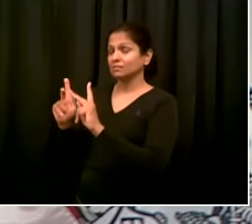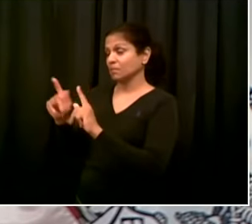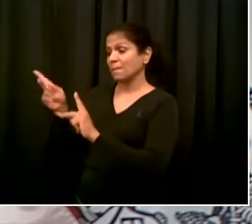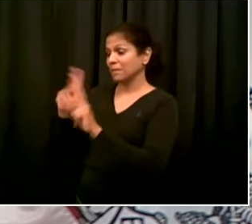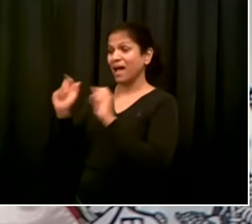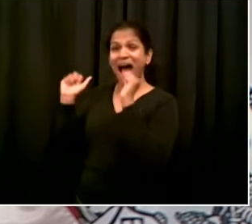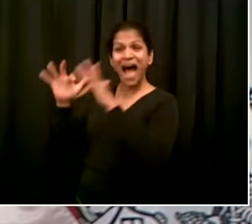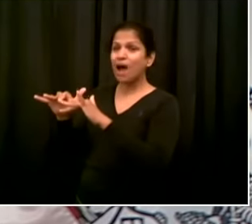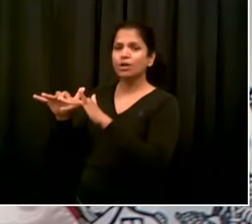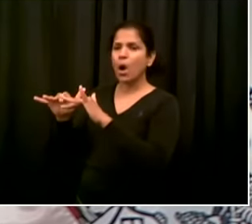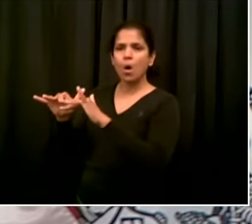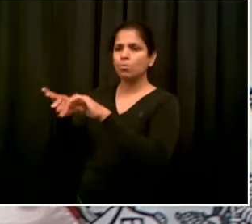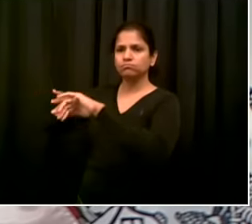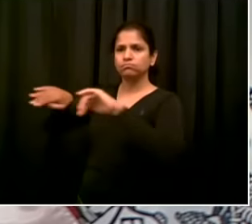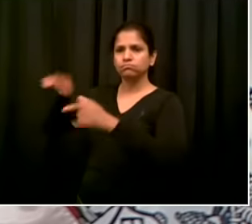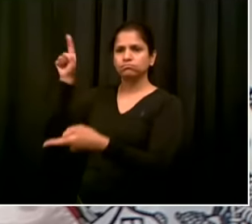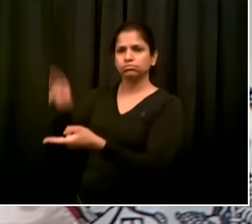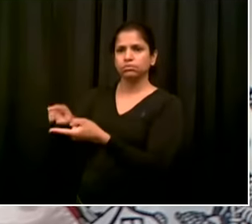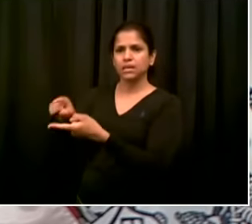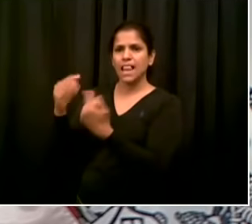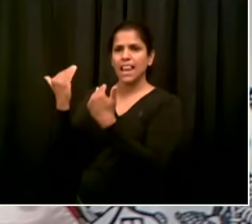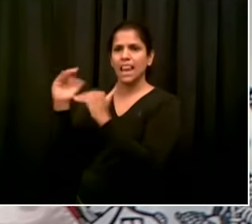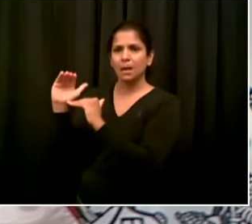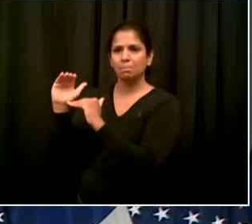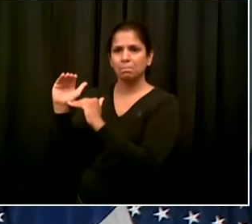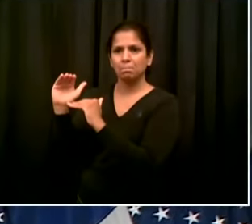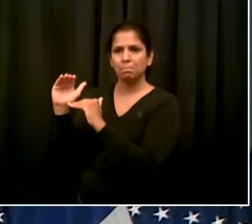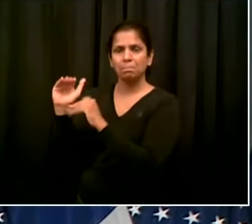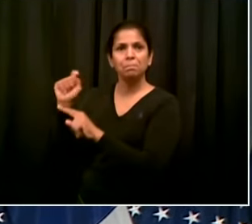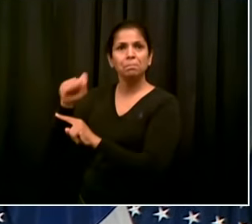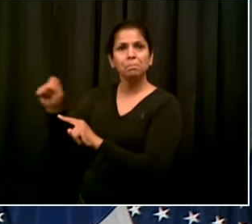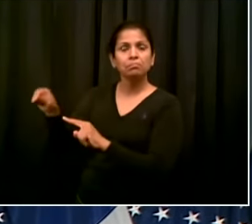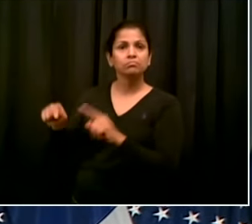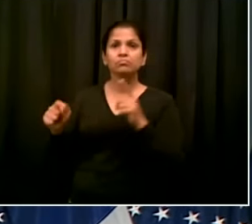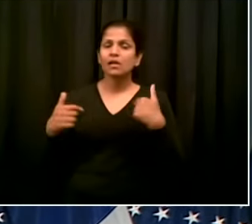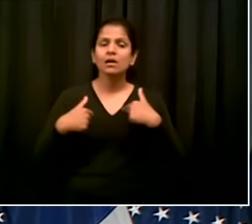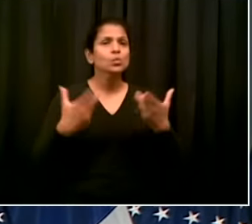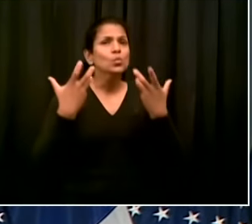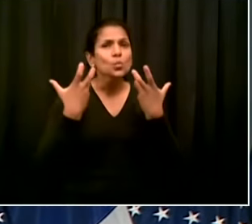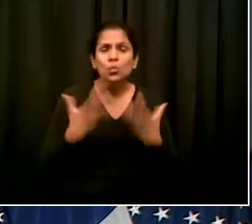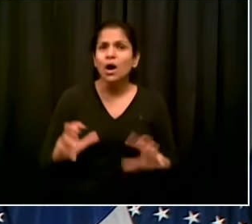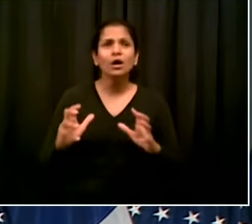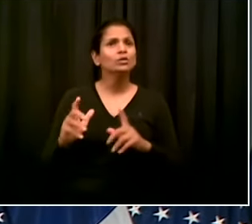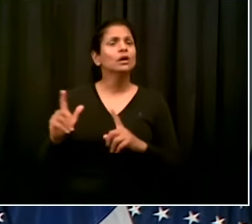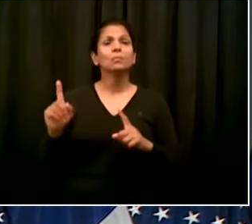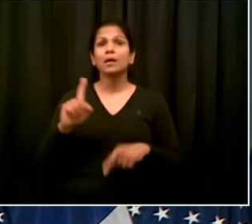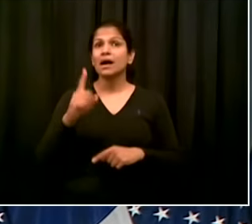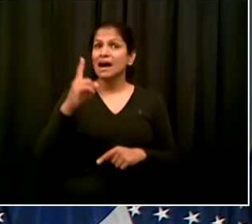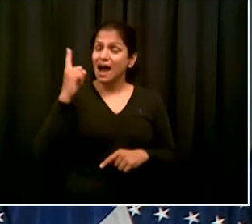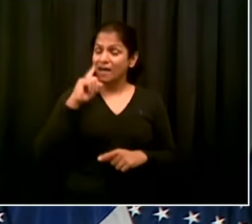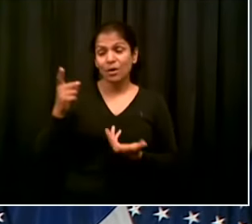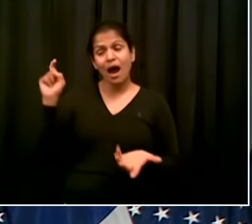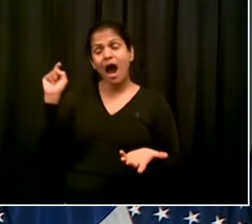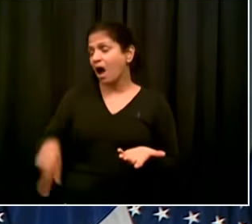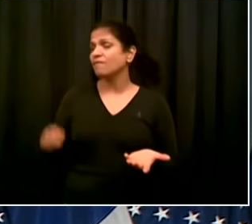CONSTANTLY AND WE WA NTTO SEE MORE AND MORE TESTING. THIS IS SOMETHING WHERE